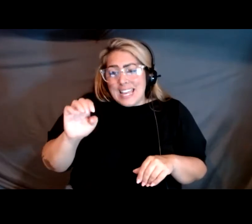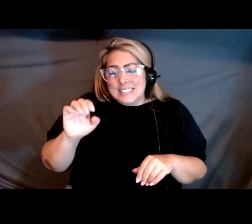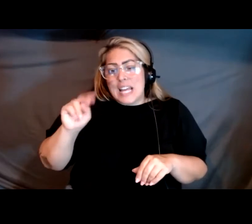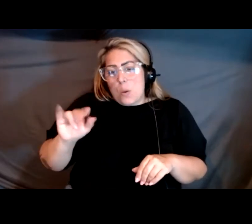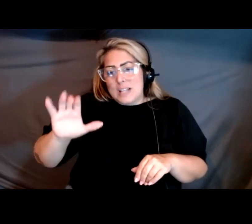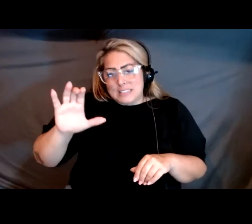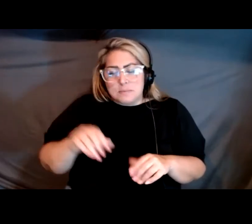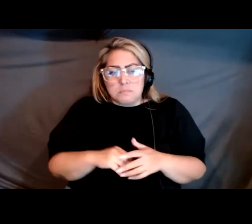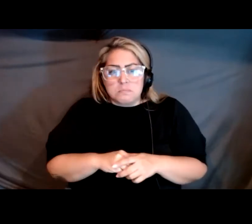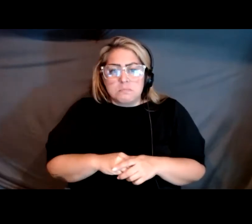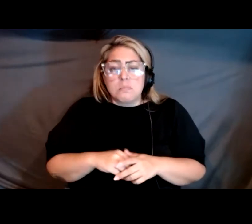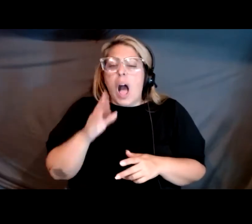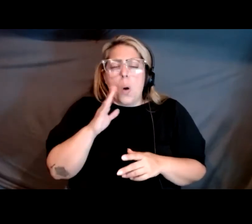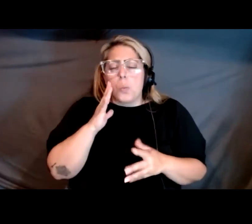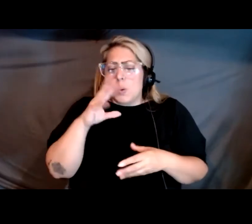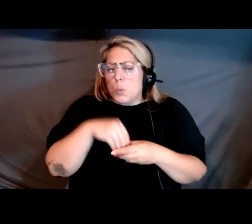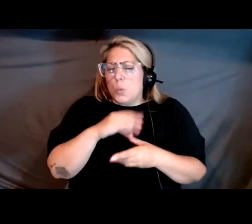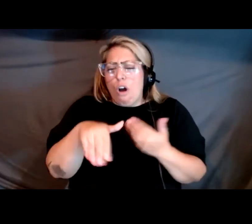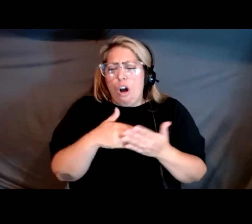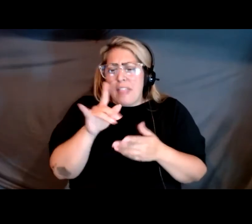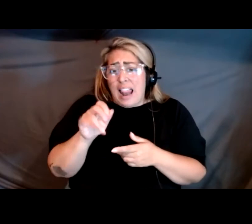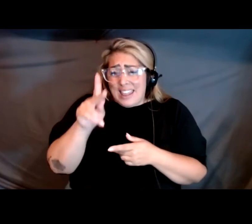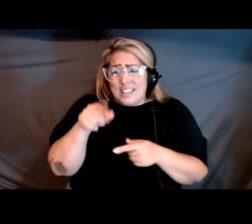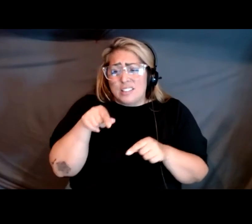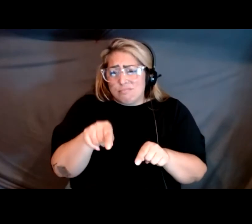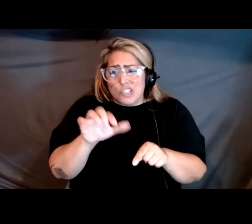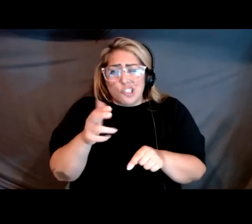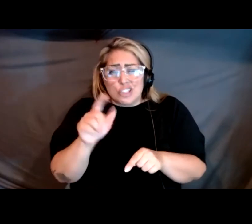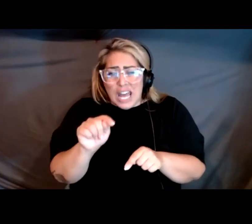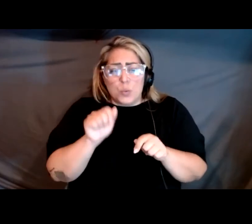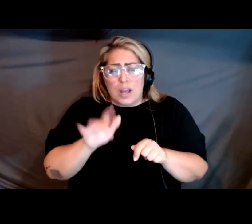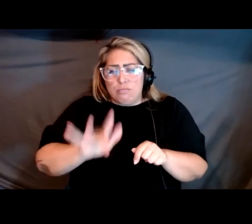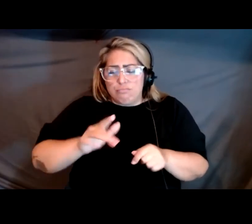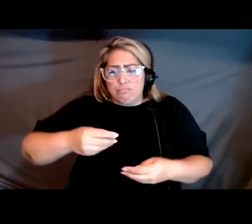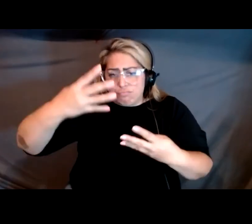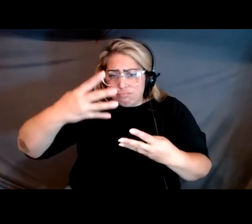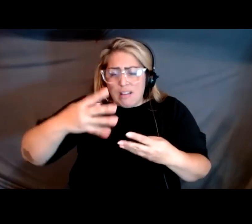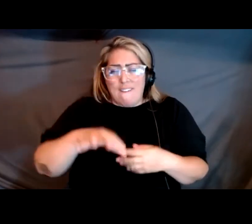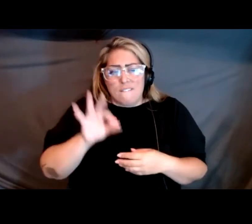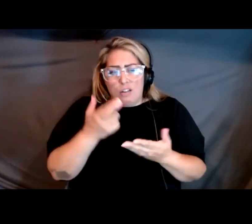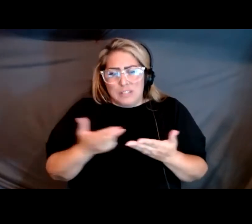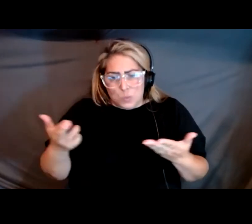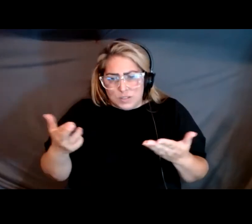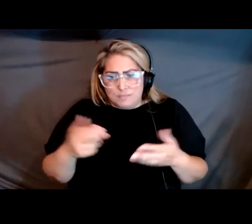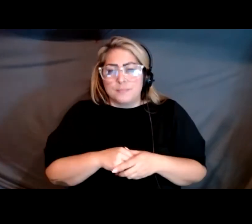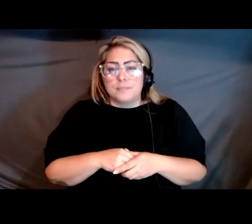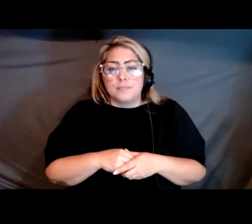And we will drop links in the chat for those resources. Governor Hochul